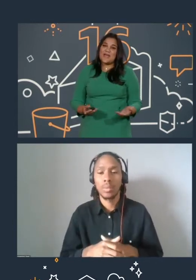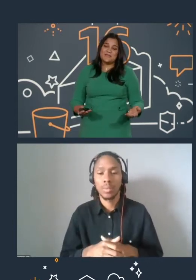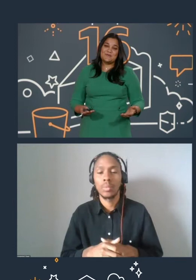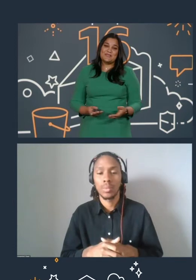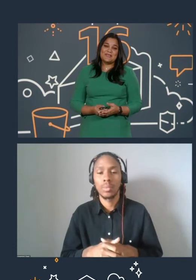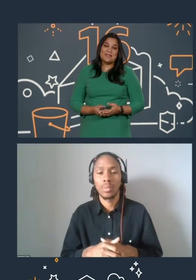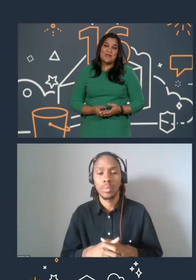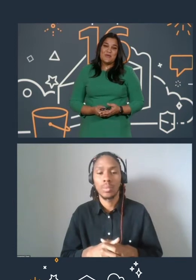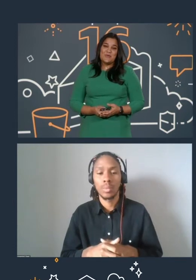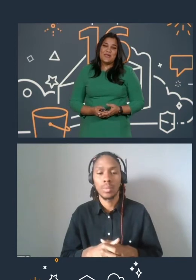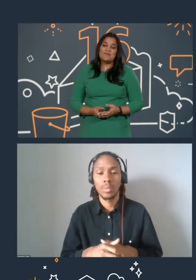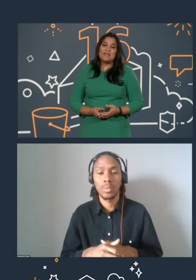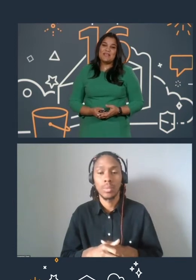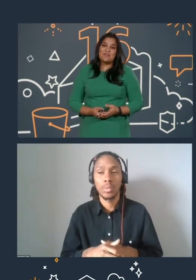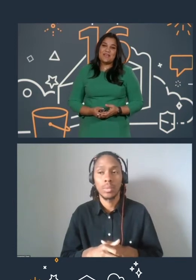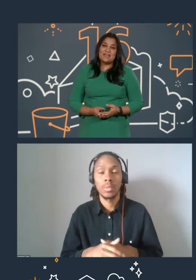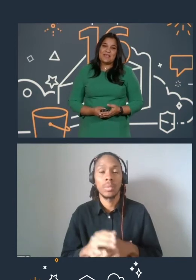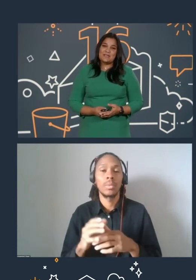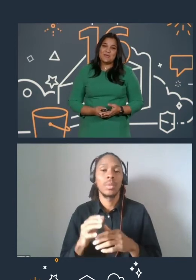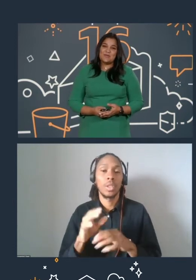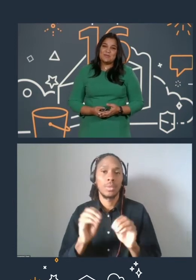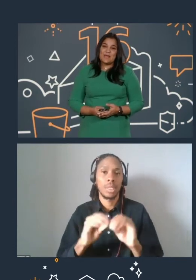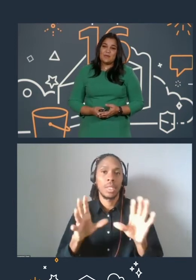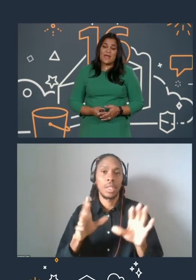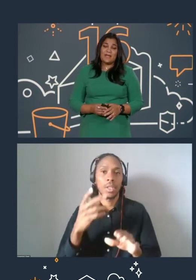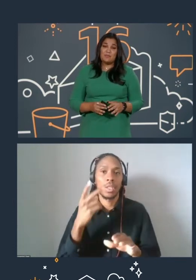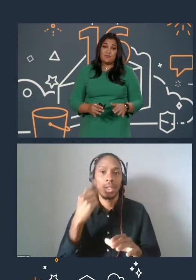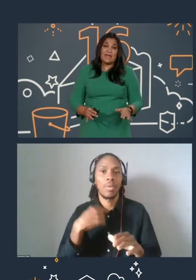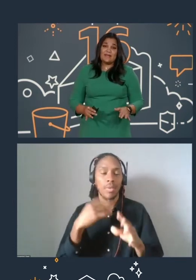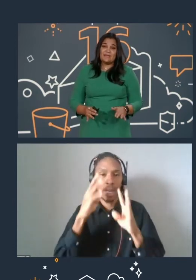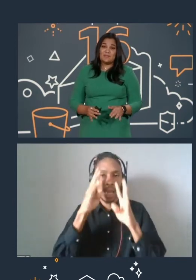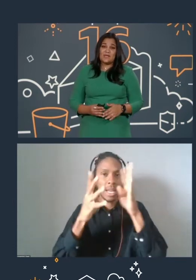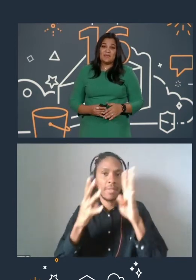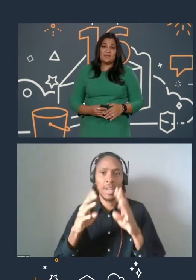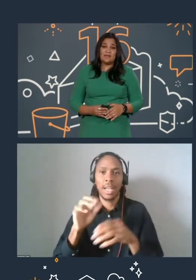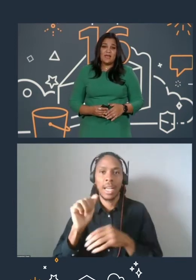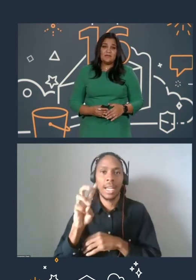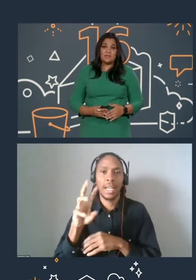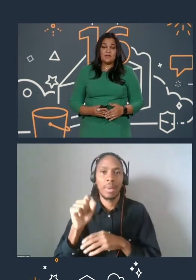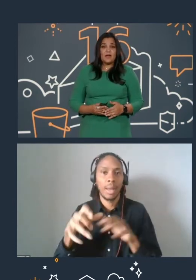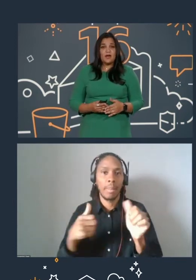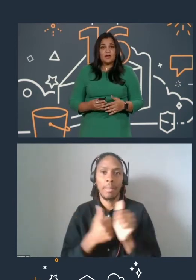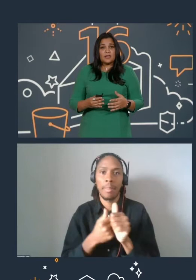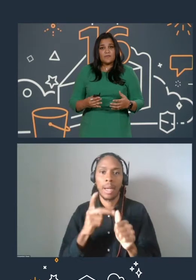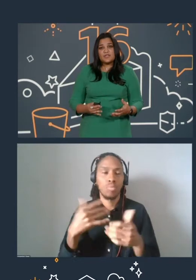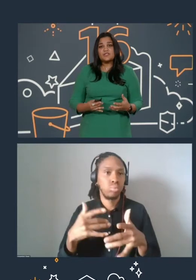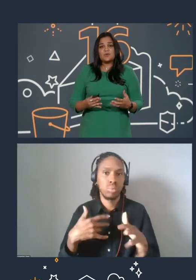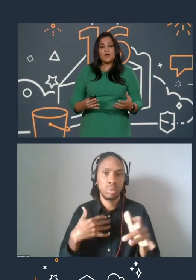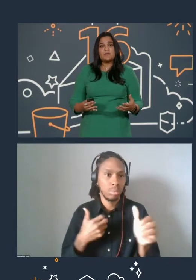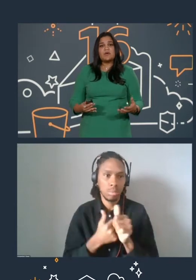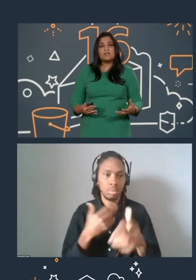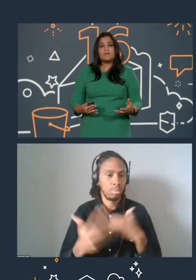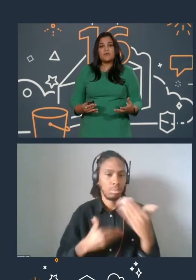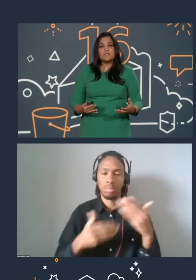As you can see, we have been innovating in AWS Backup at a breakneck speed, and our innovations are primarily focused